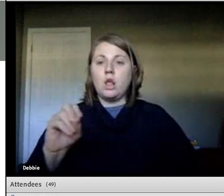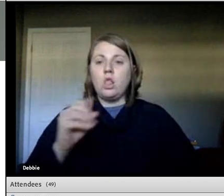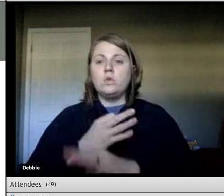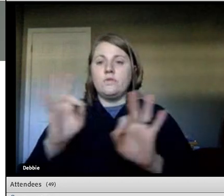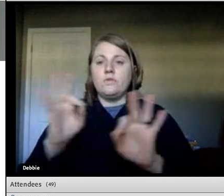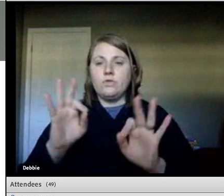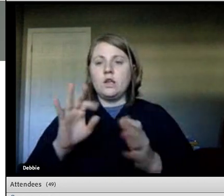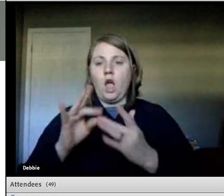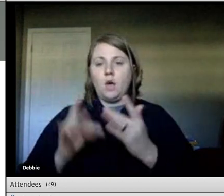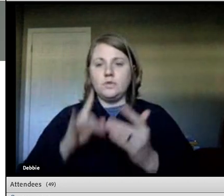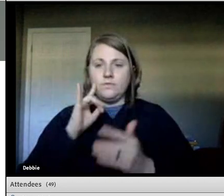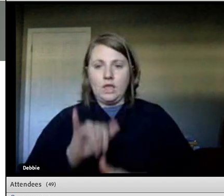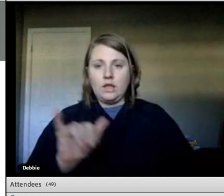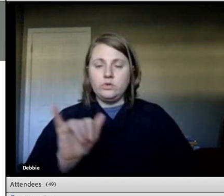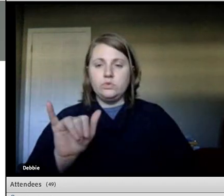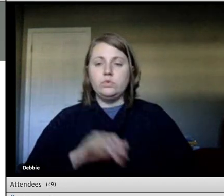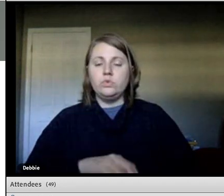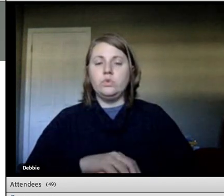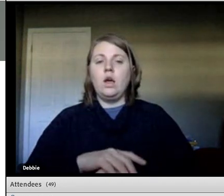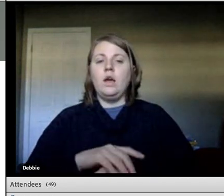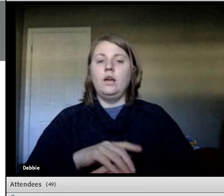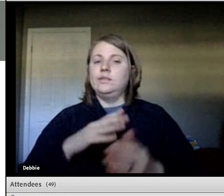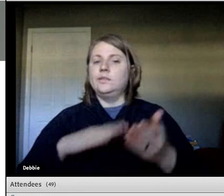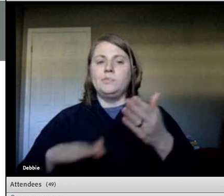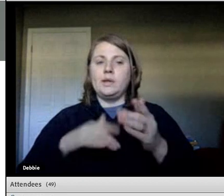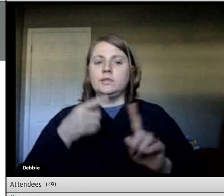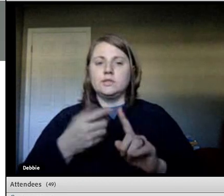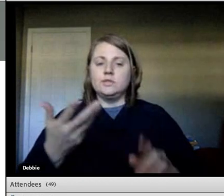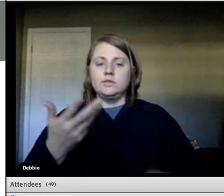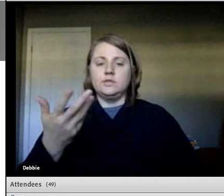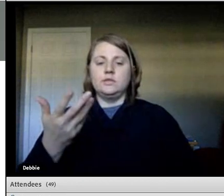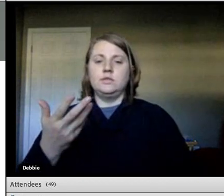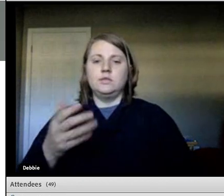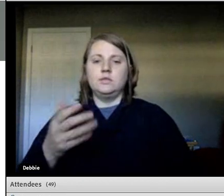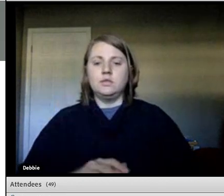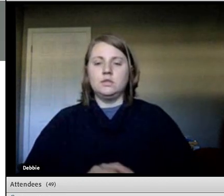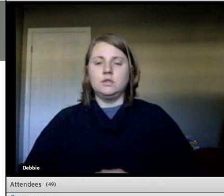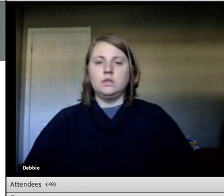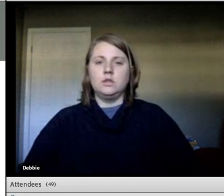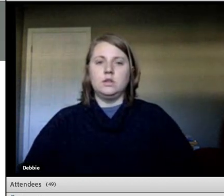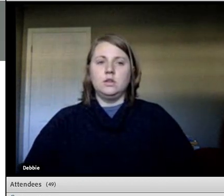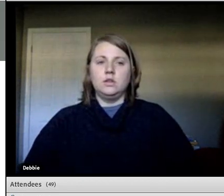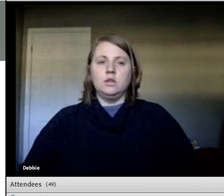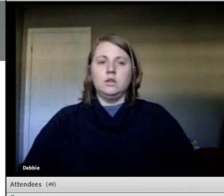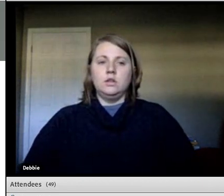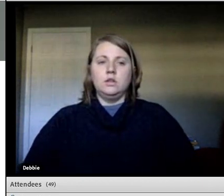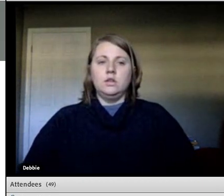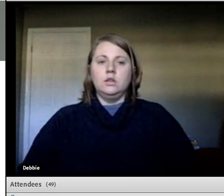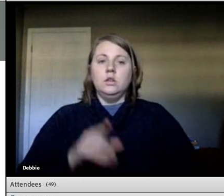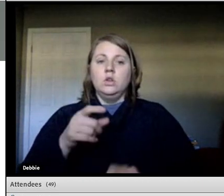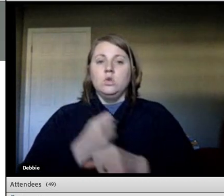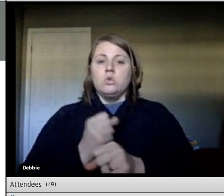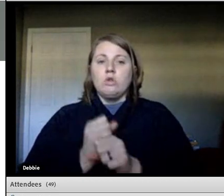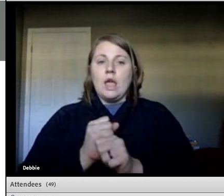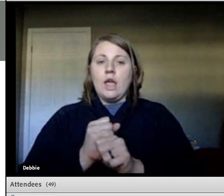and basically, get my little pointer out here. You create these titles, and then you put the different things